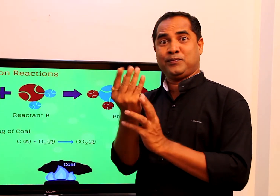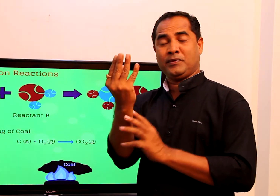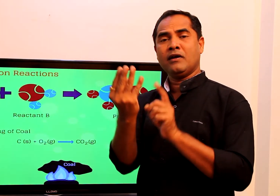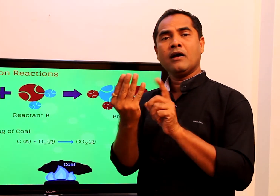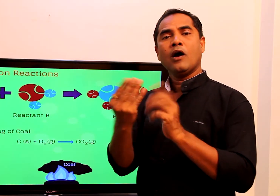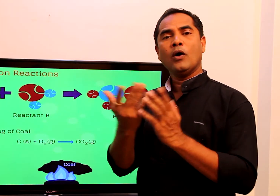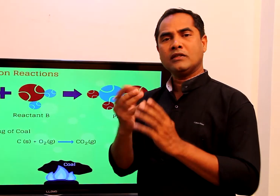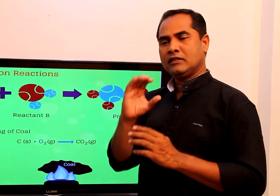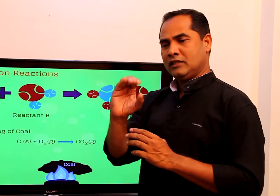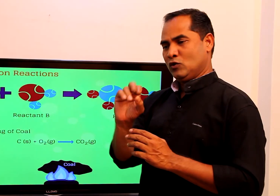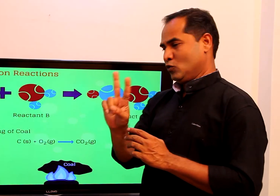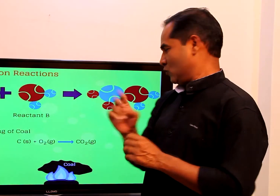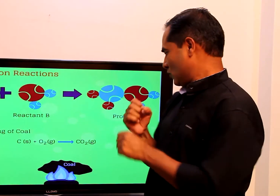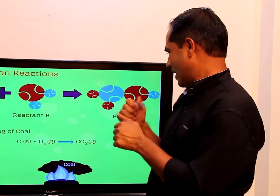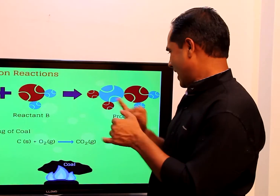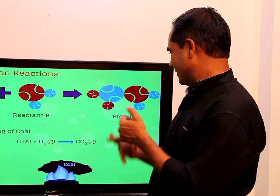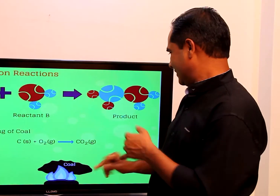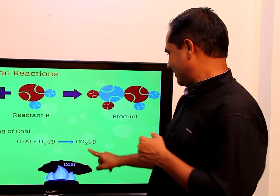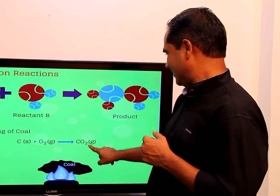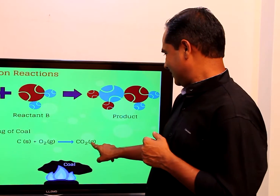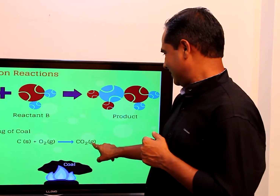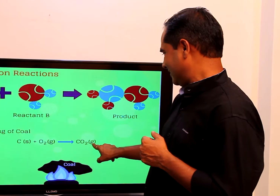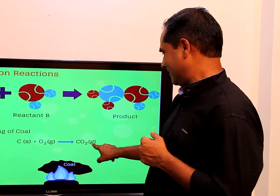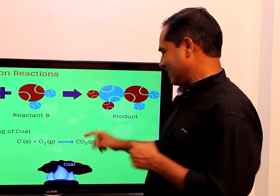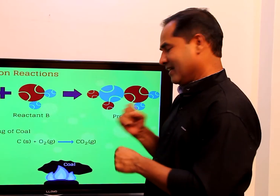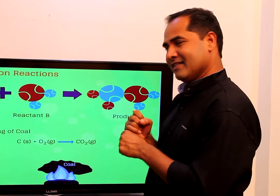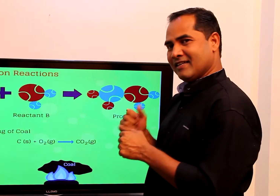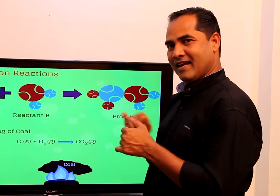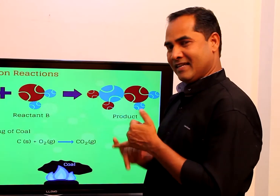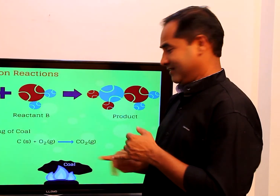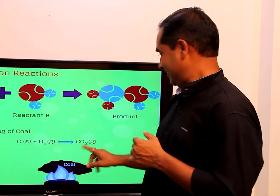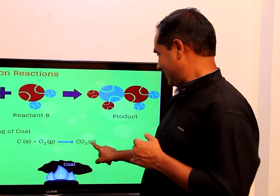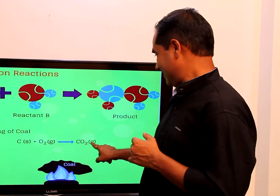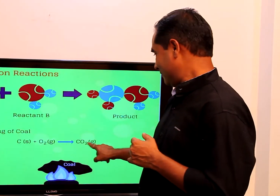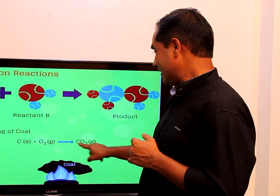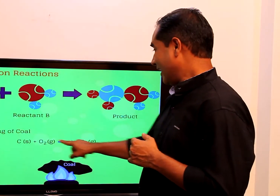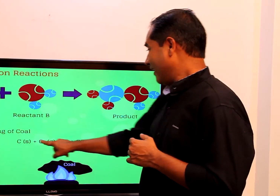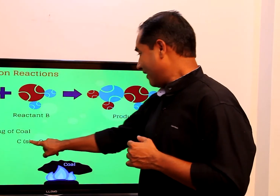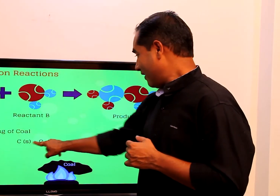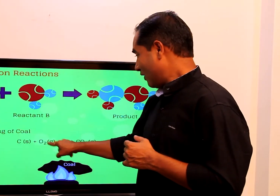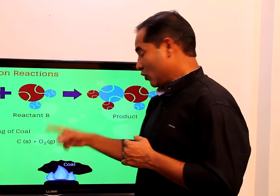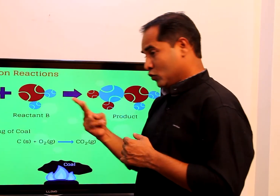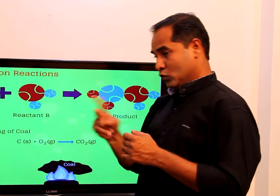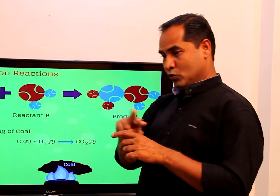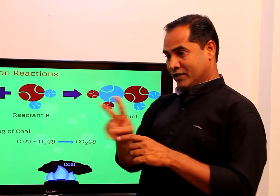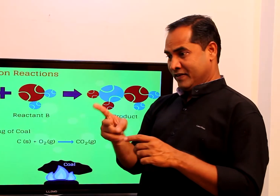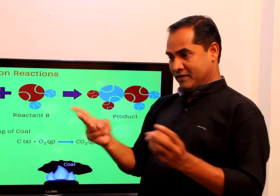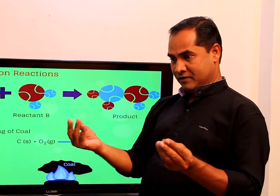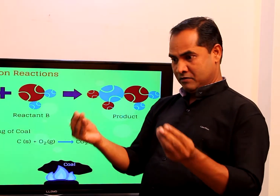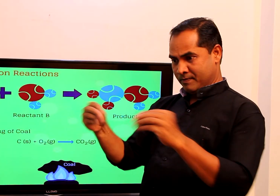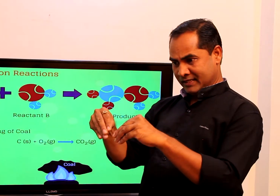It combines with oxygen and forms carbon dioxide, which is again a gas.